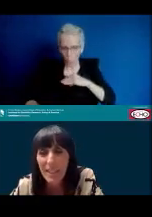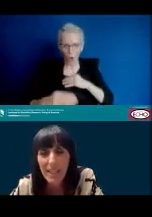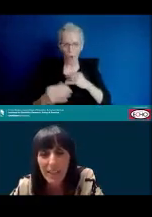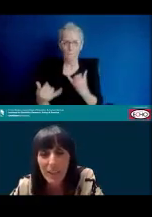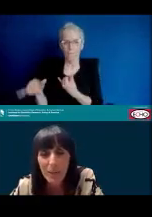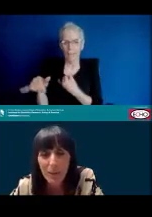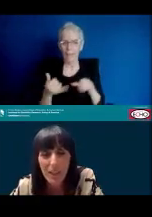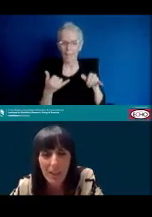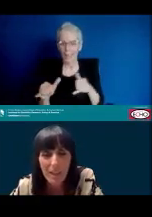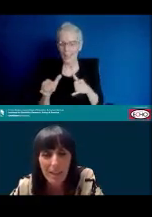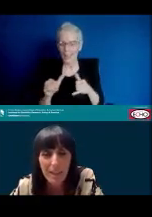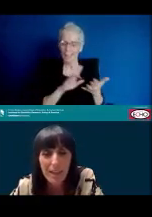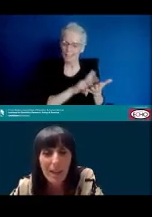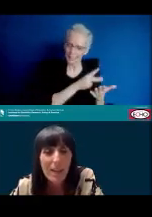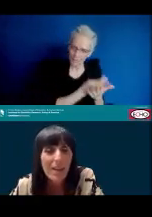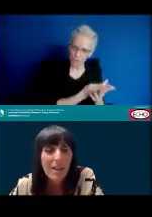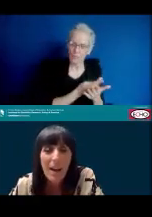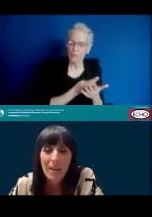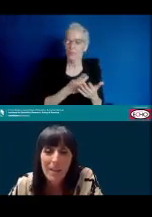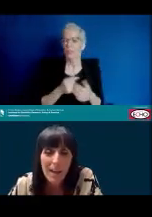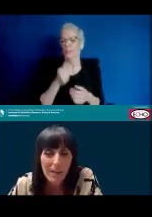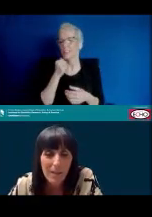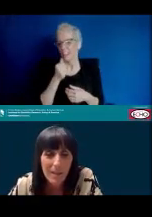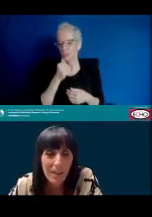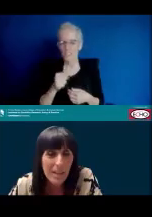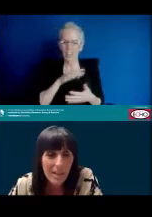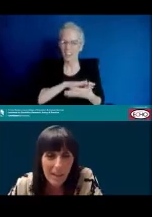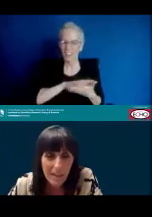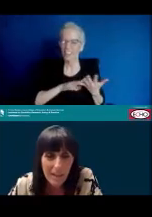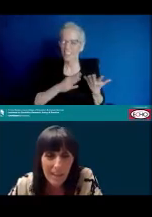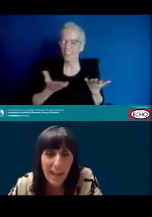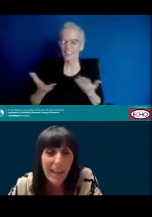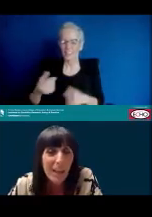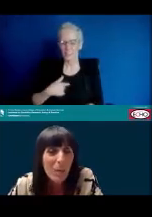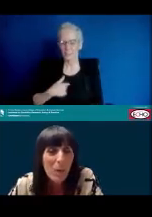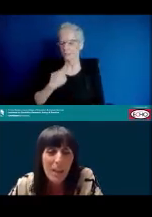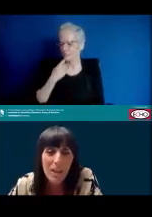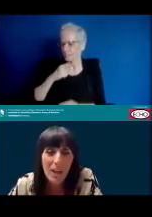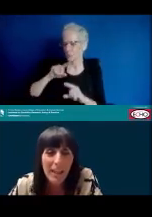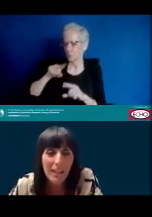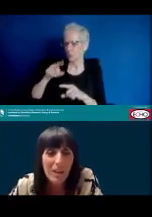daily routines. I was at a visit just the other day when a child